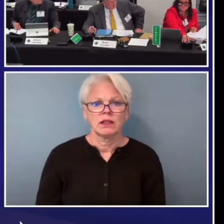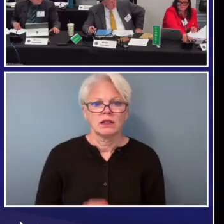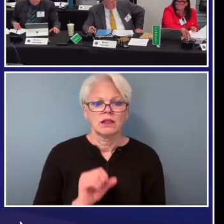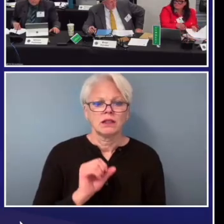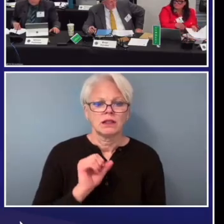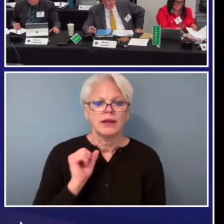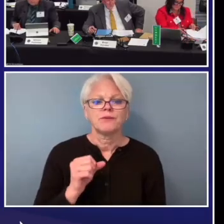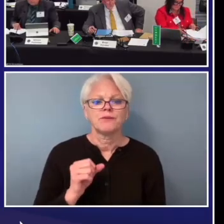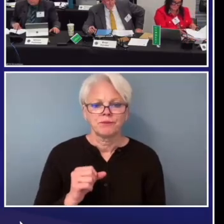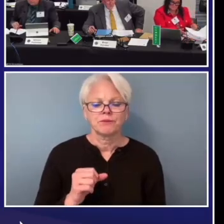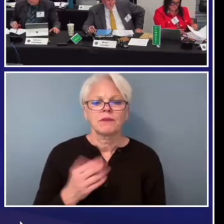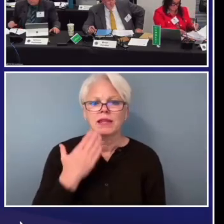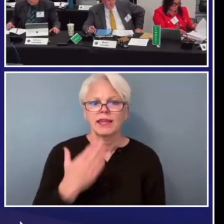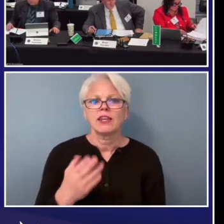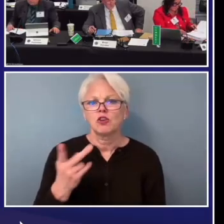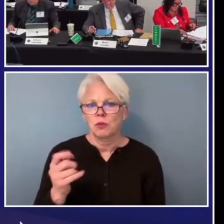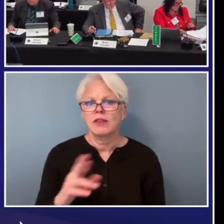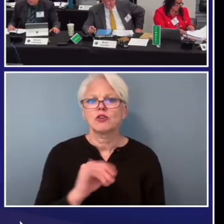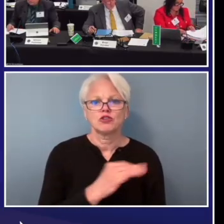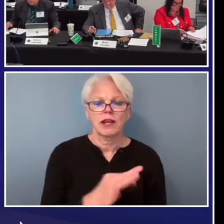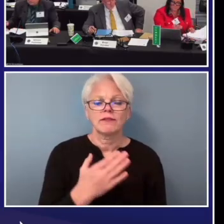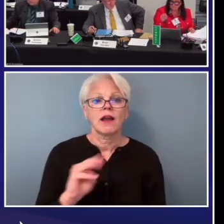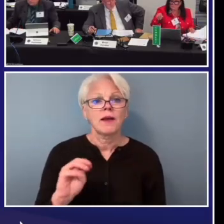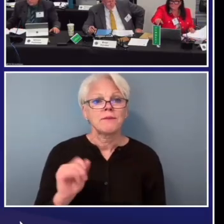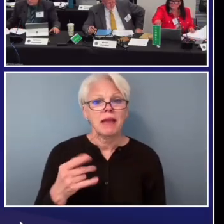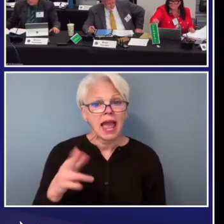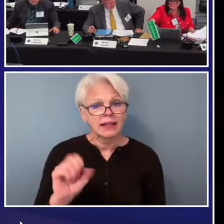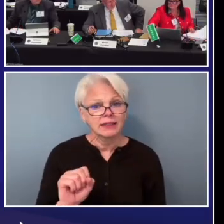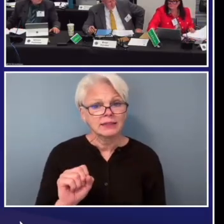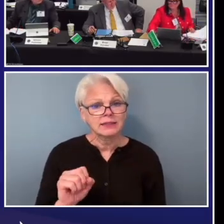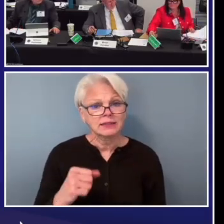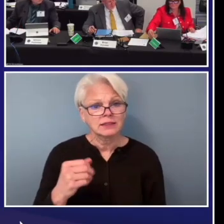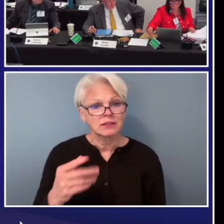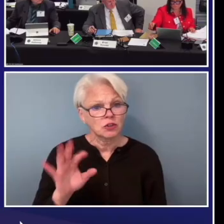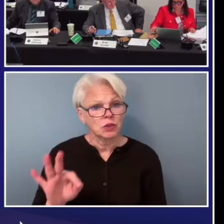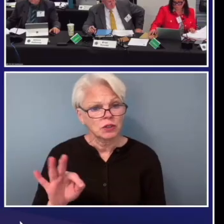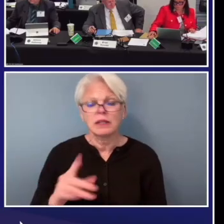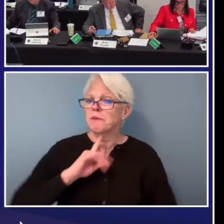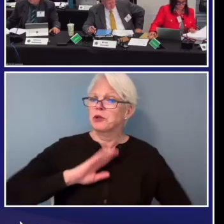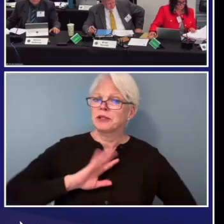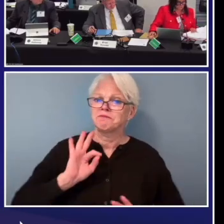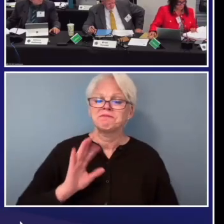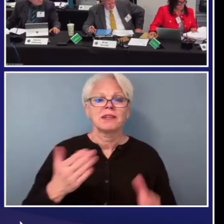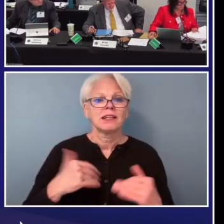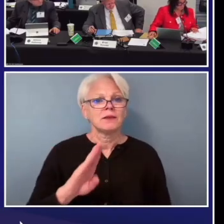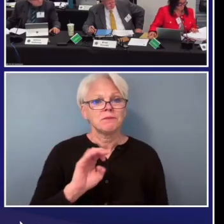Thank you, Heather. Thank you, Jeff. Magnus, I had you next. Are you good for the moment? I'm good thank you. Beth, did you have anything additional to add?